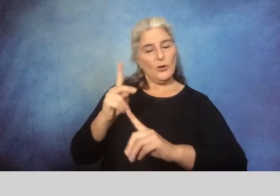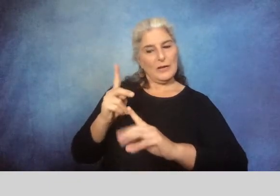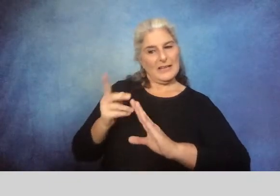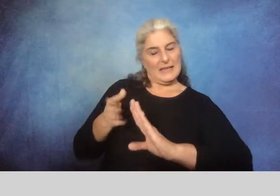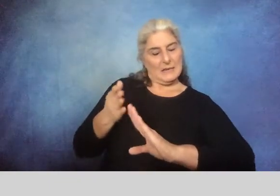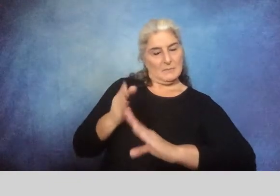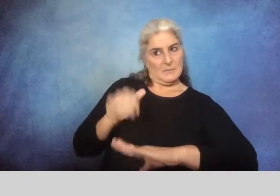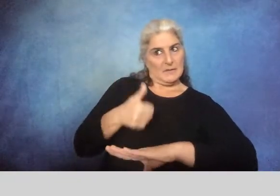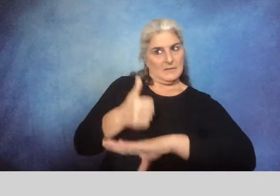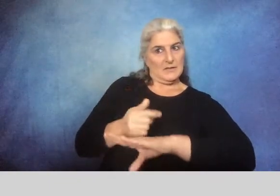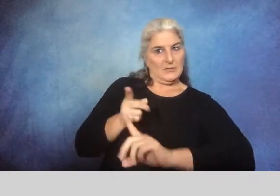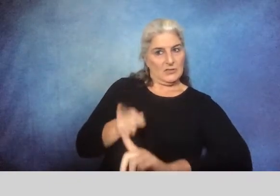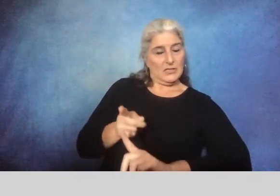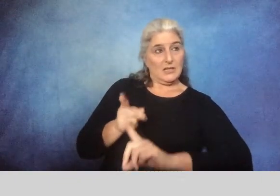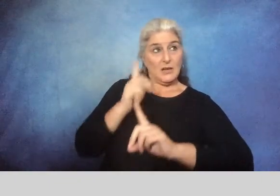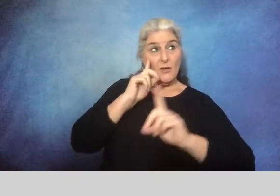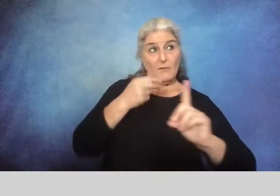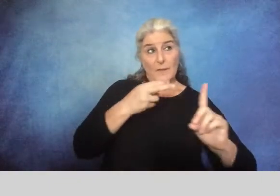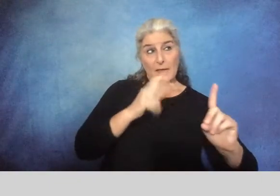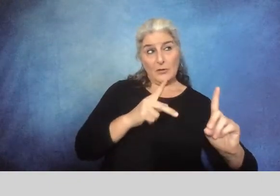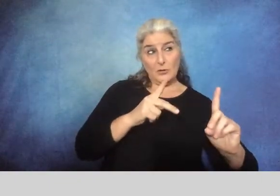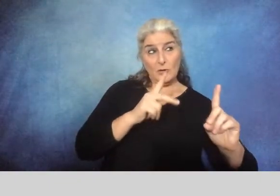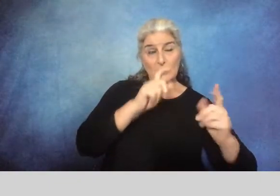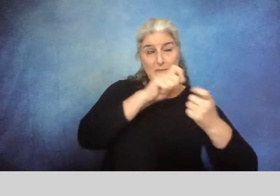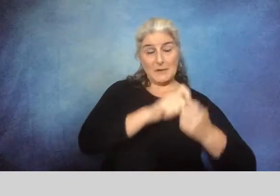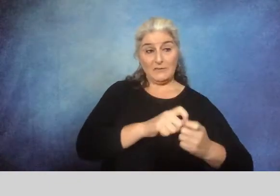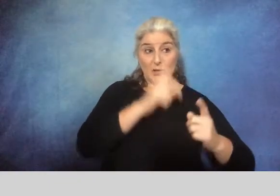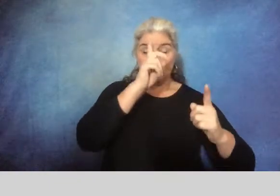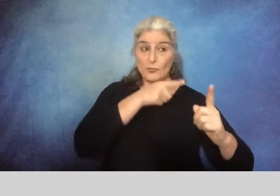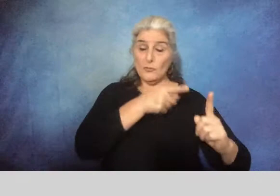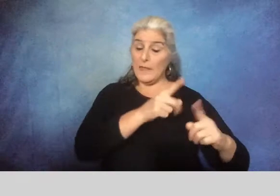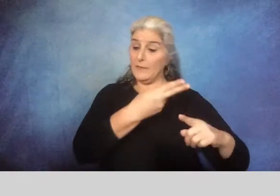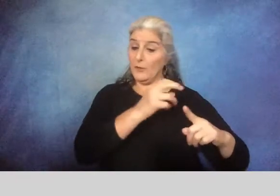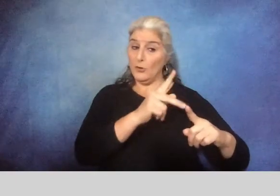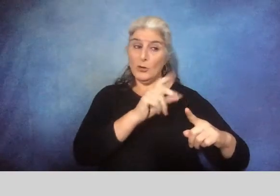The hook specification does not contain any body in the function or a method.